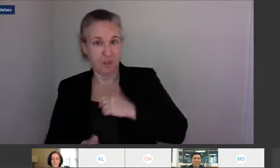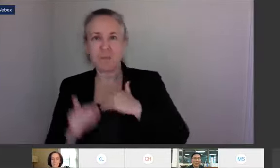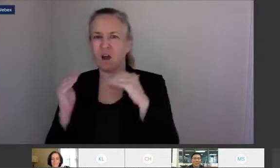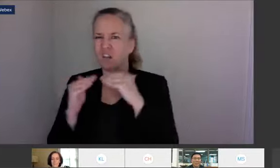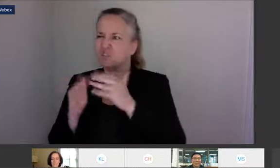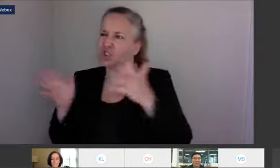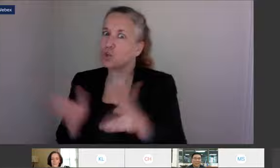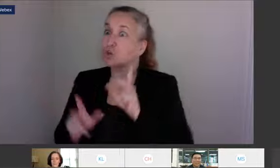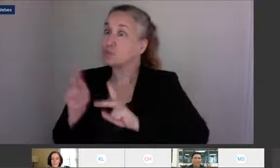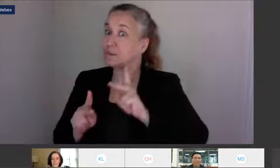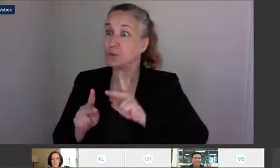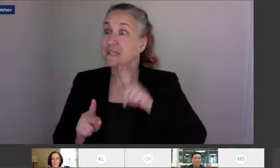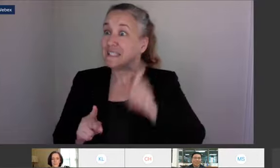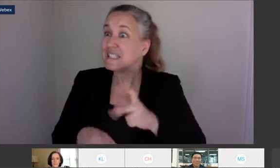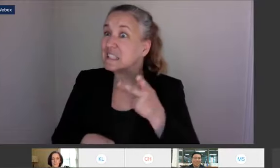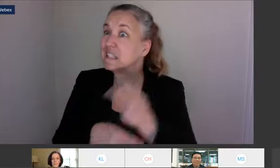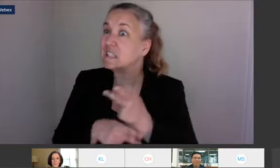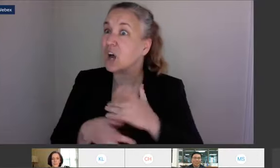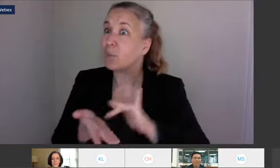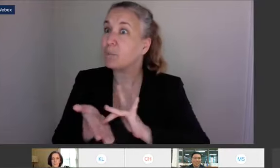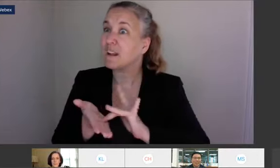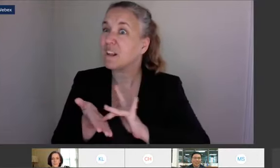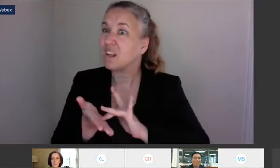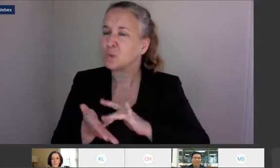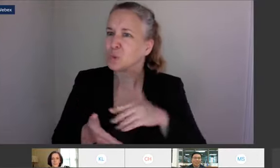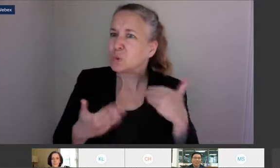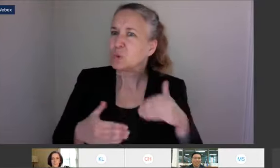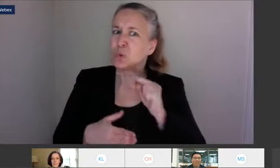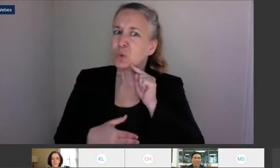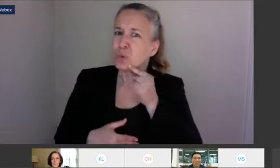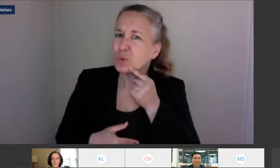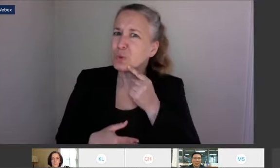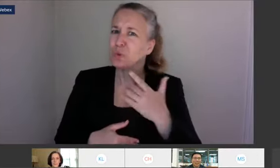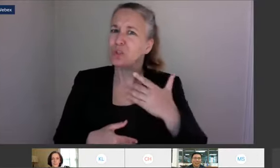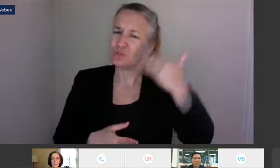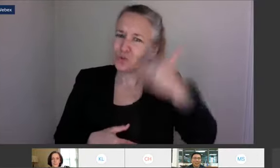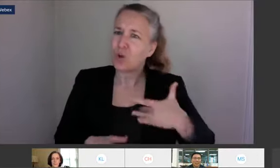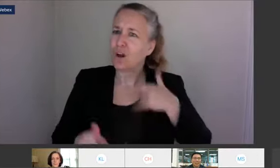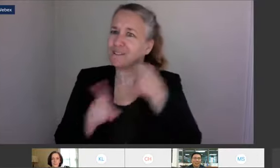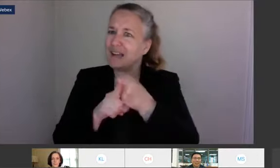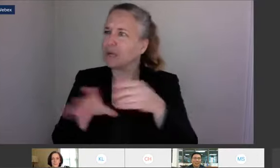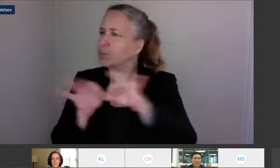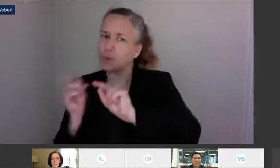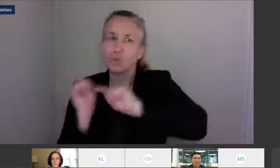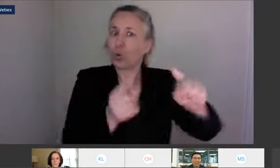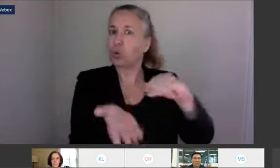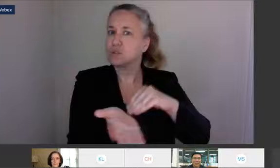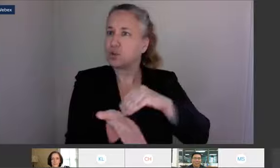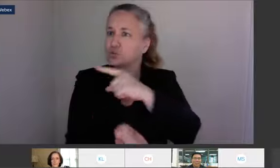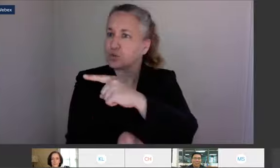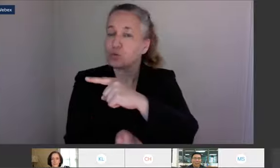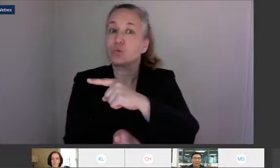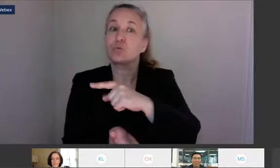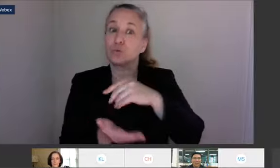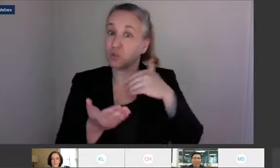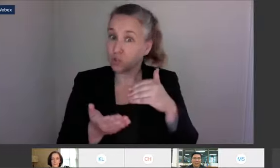seek prompt emergency care for time-sensitive conditions like stroke and heart attack there is clear evidence that the sooner you seek help the better